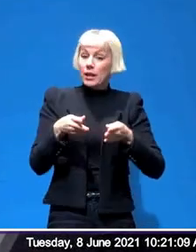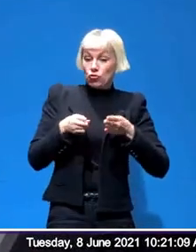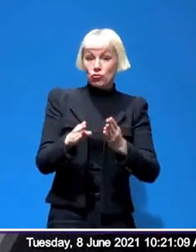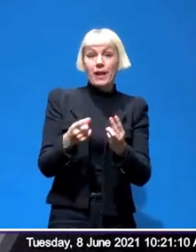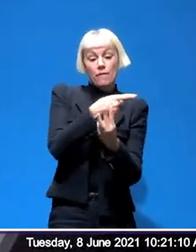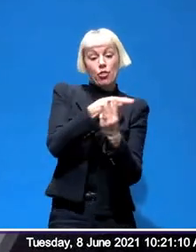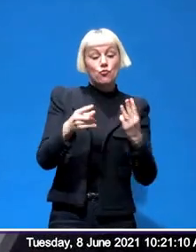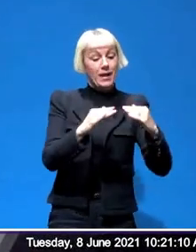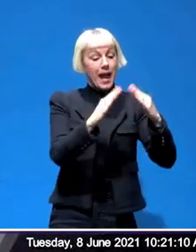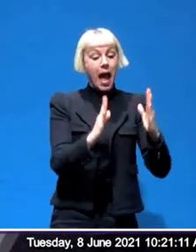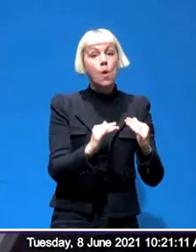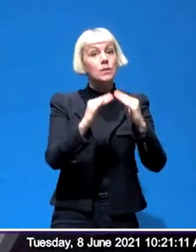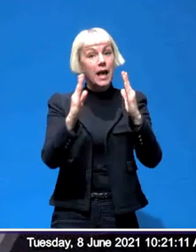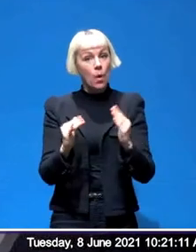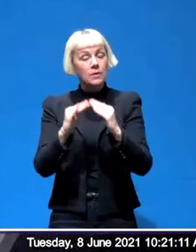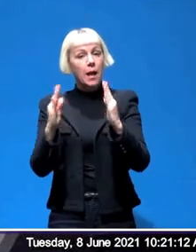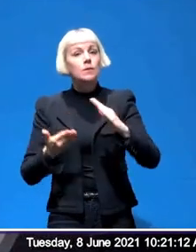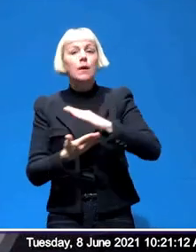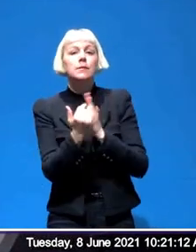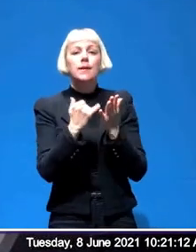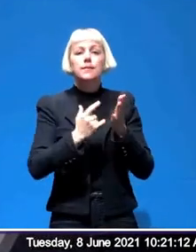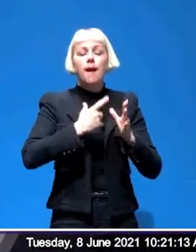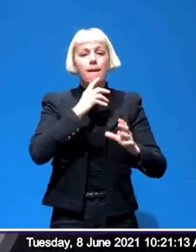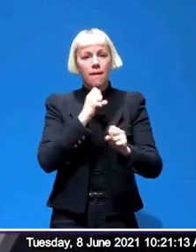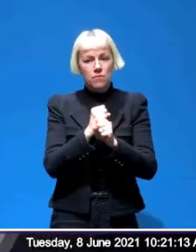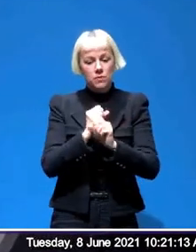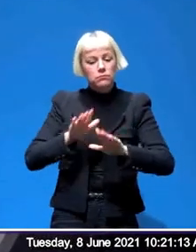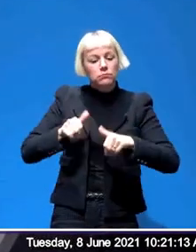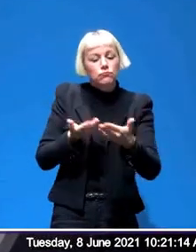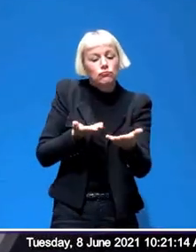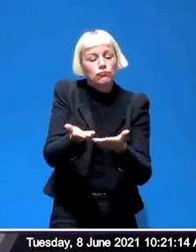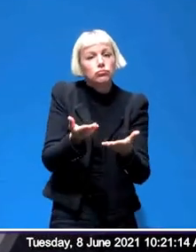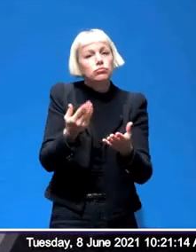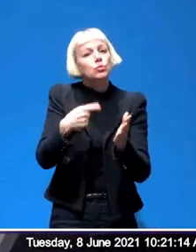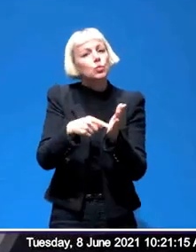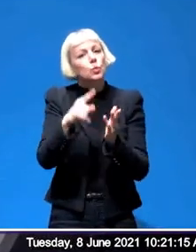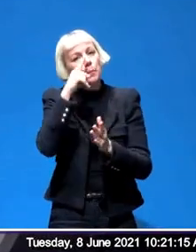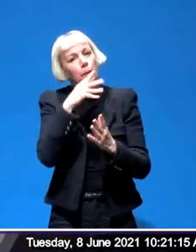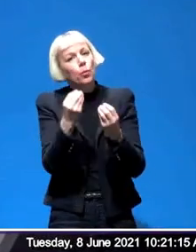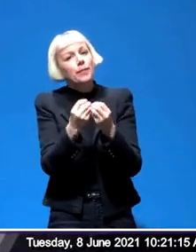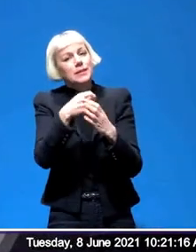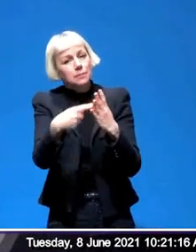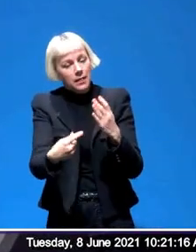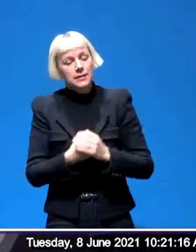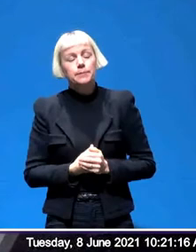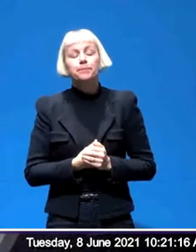accommodation service to people with disability. Two of the houses, including the house that Daniel moved into, were built by